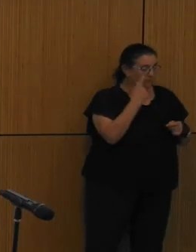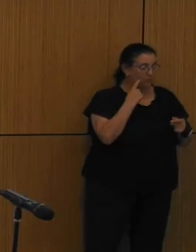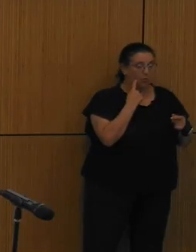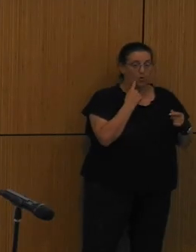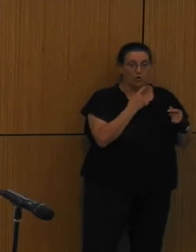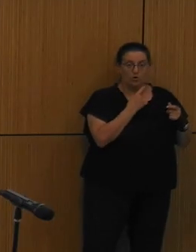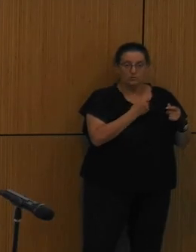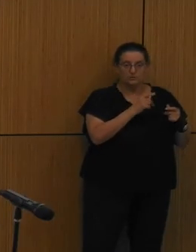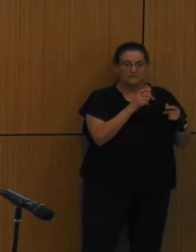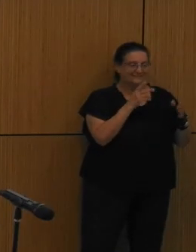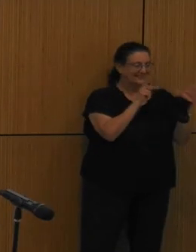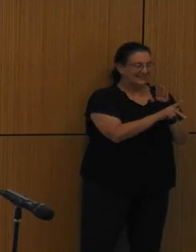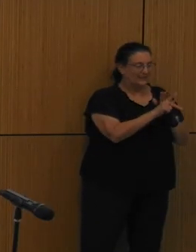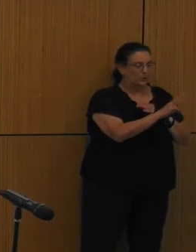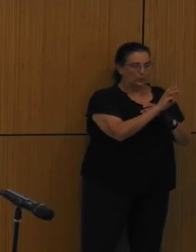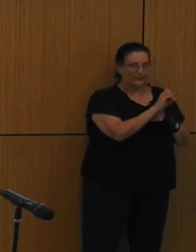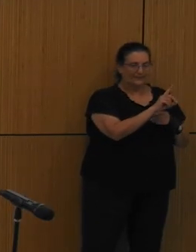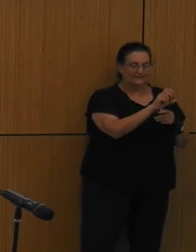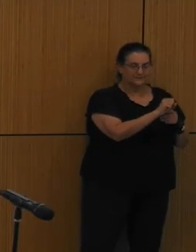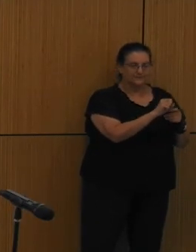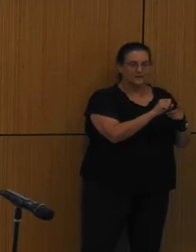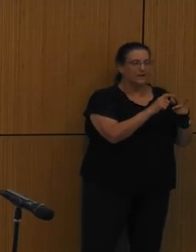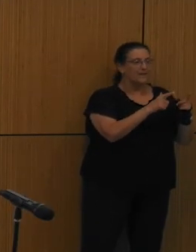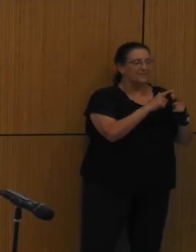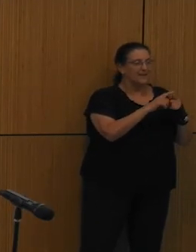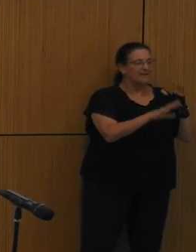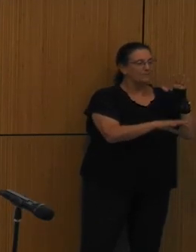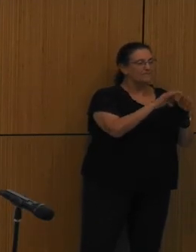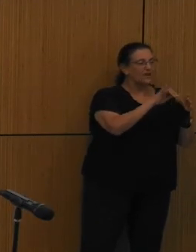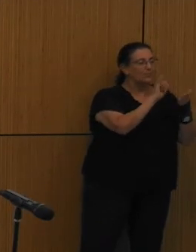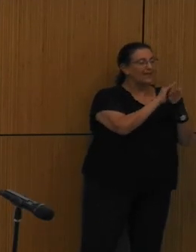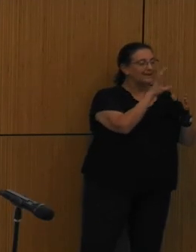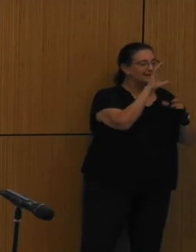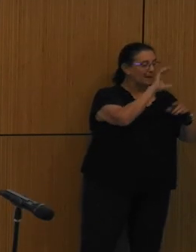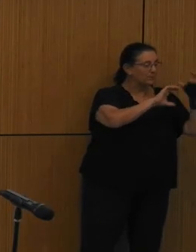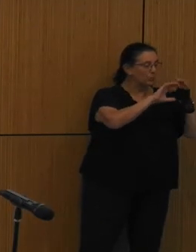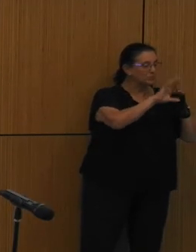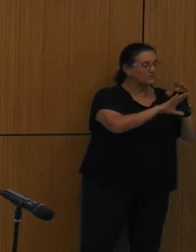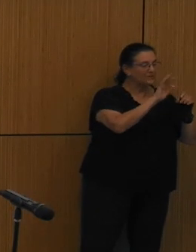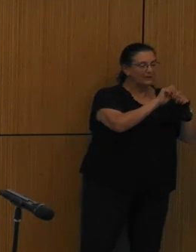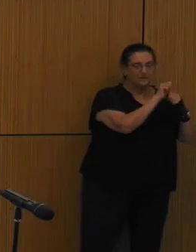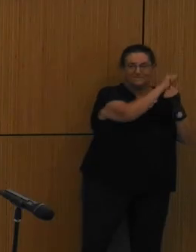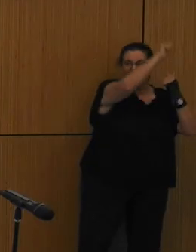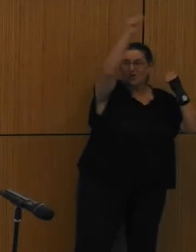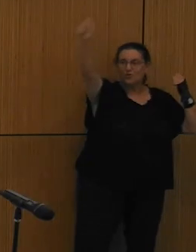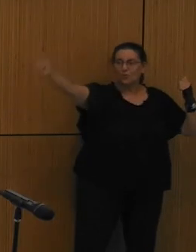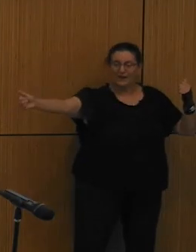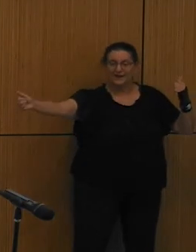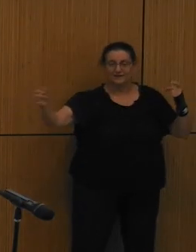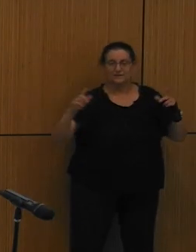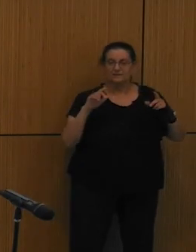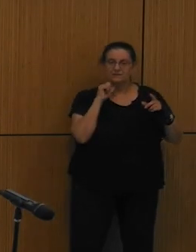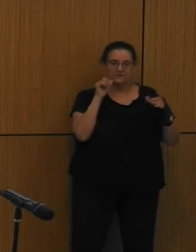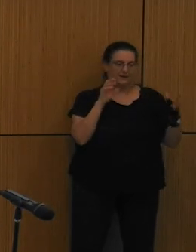into the far reaches of the Arctic, where they'd never been used before. You know, this was a lot of the, the science underpinning of the sort